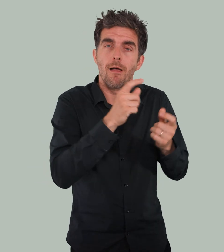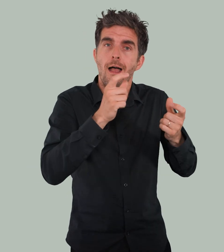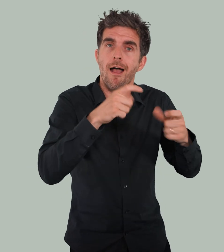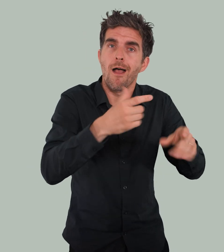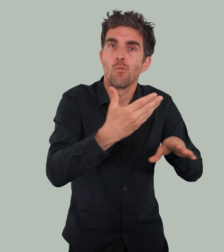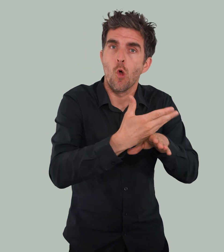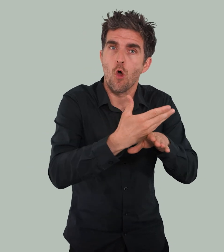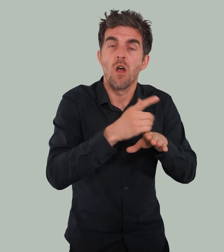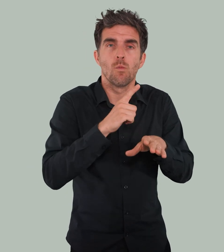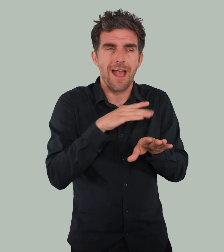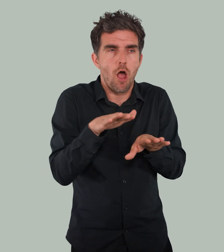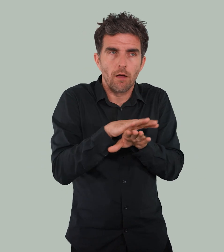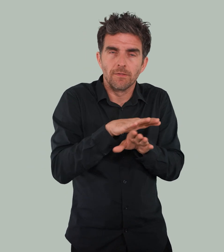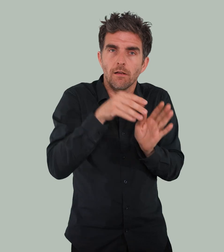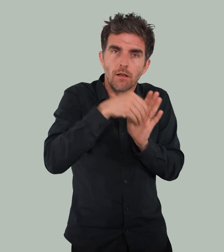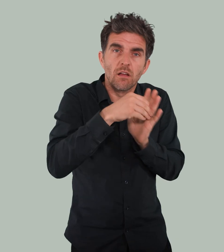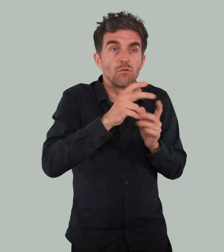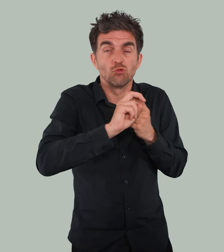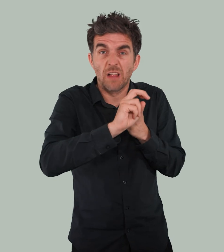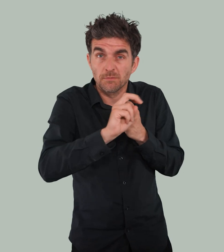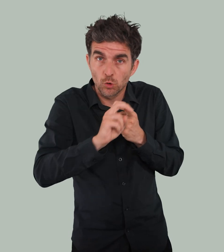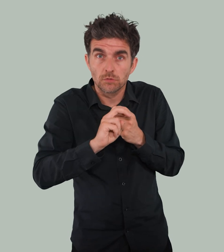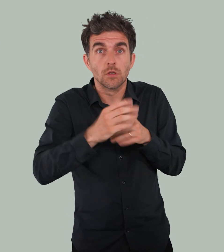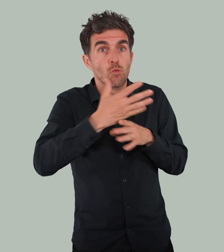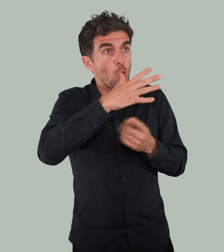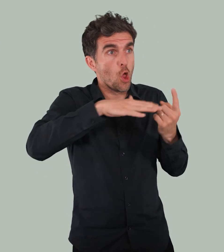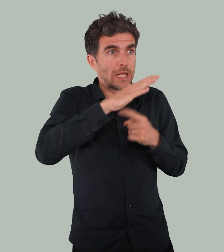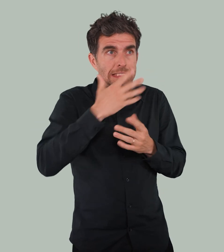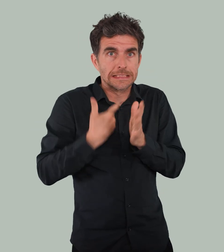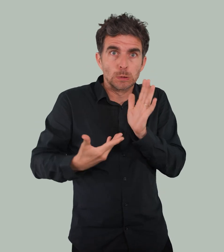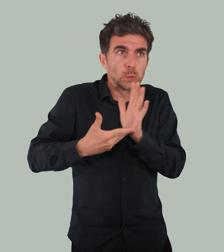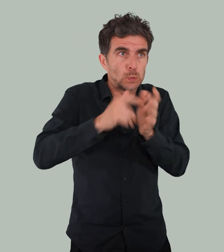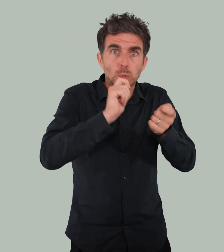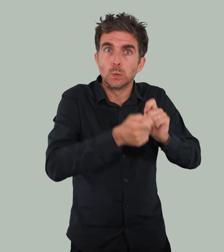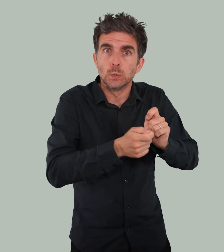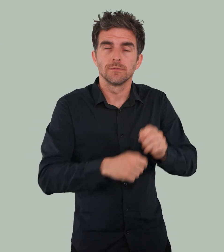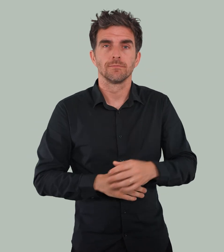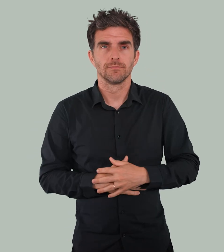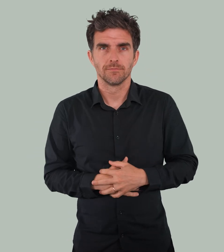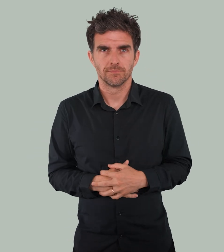stay in work by covering costs such as transport or workplace adjustments.